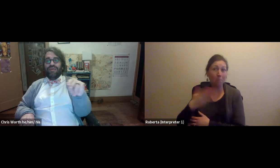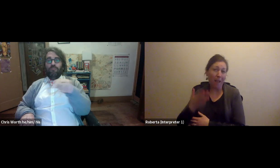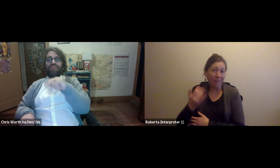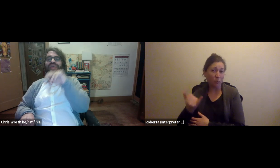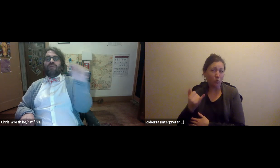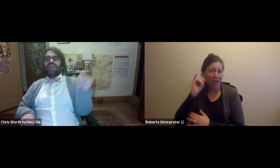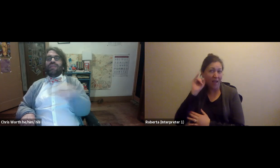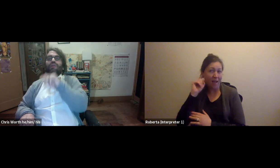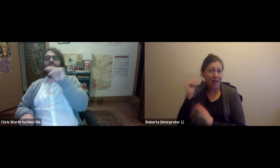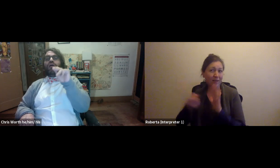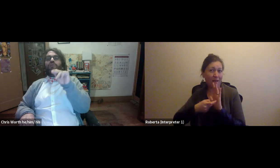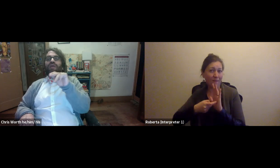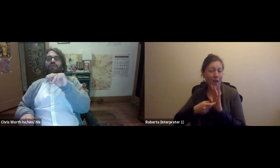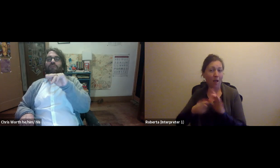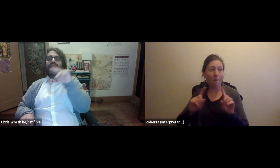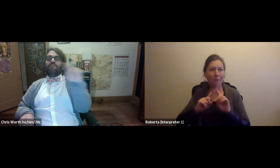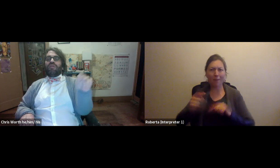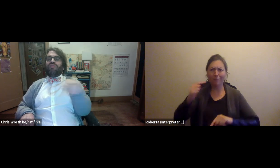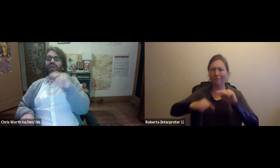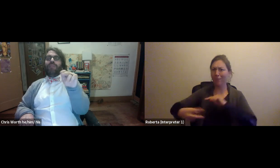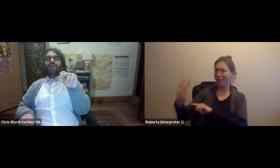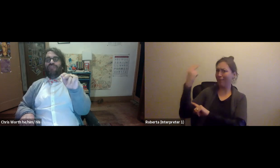but then we didn't, we hadn't really thought about that,